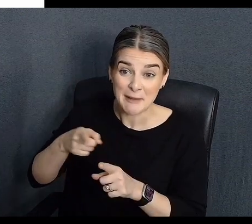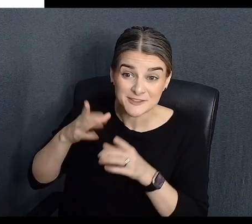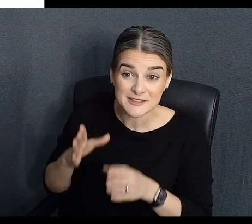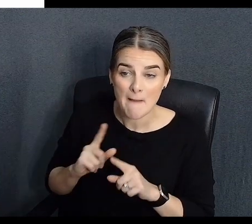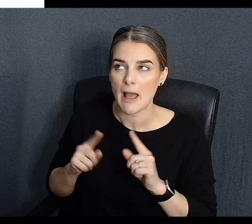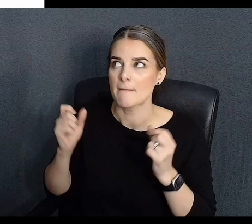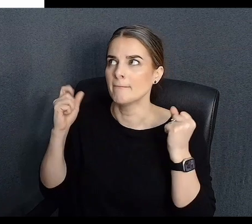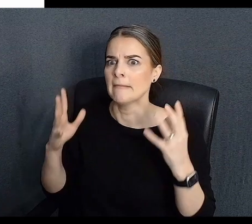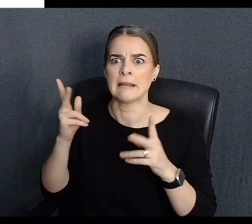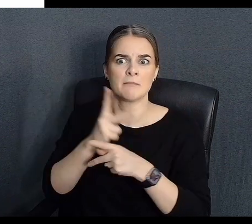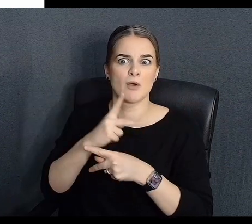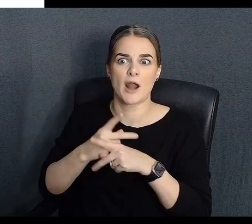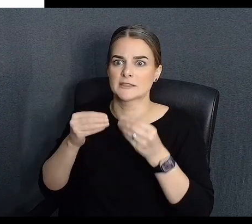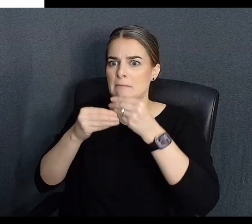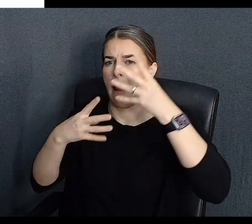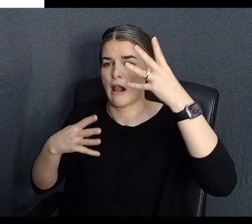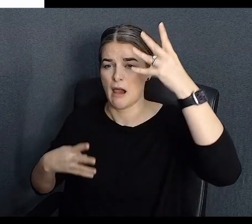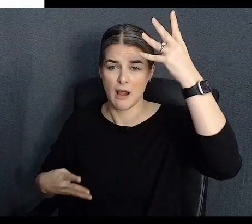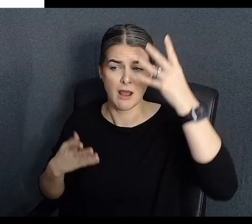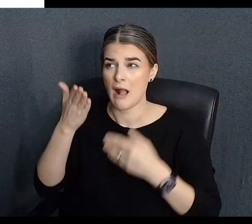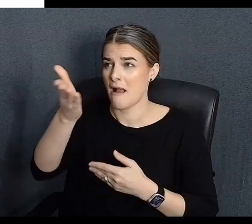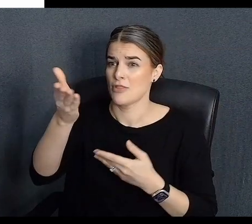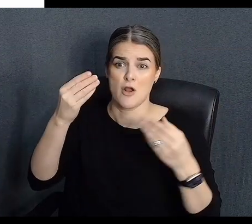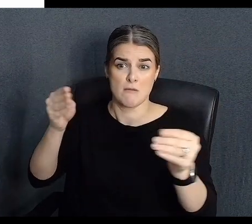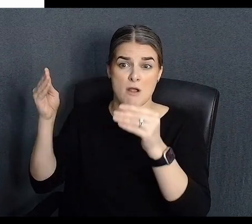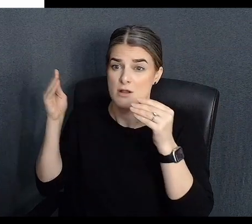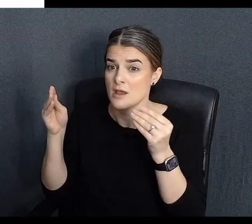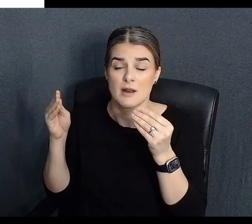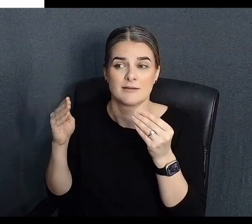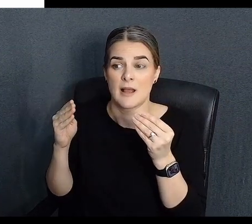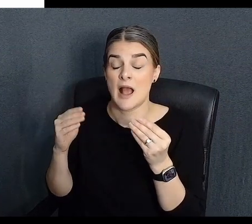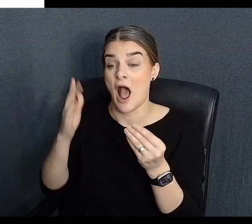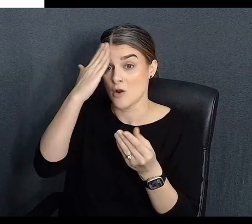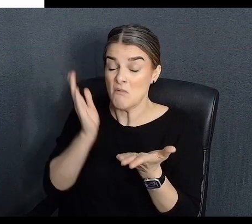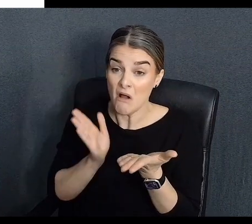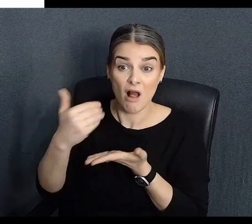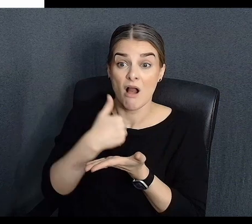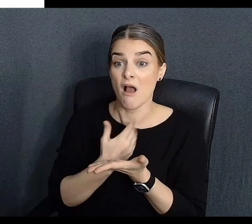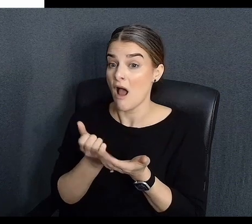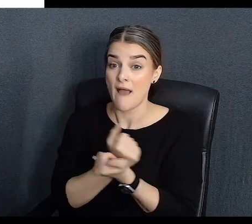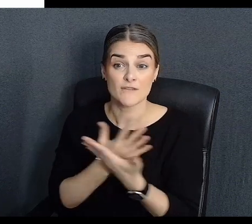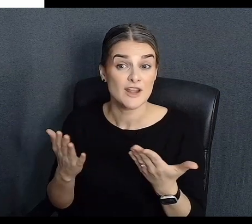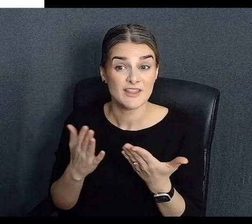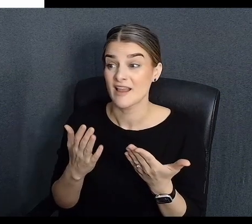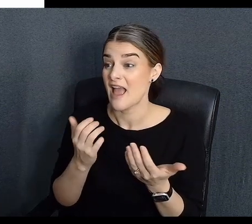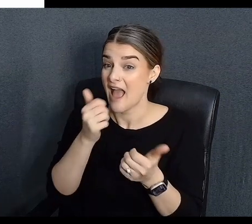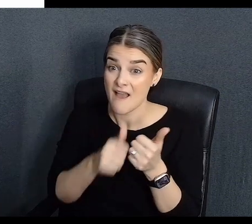It's hard for me to know the ins and outs of every single device from every single company out there.